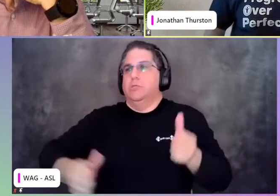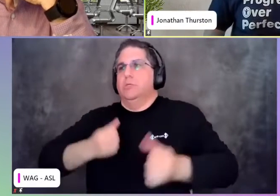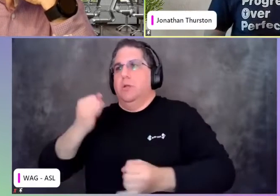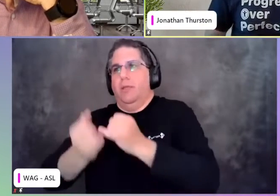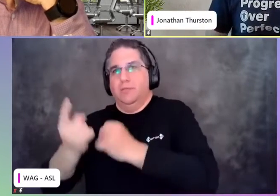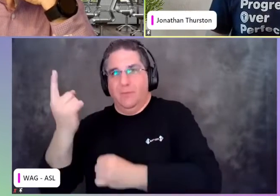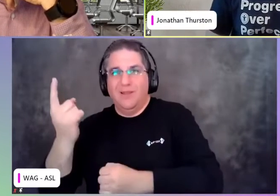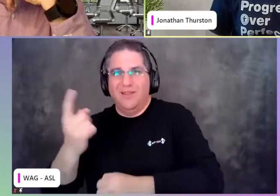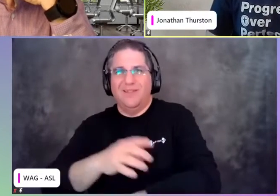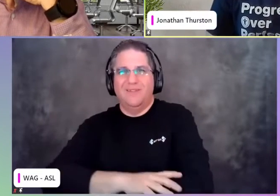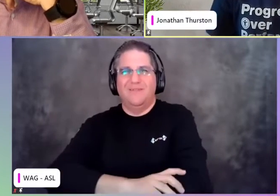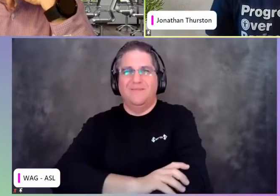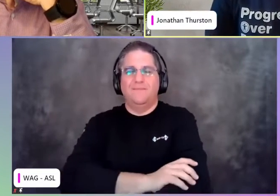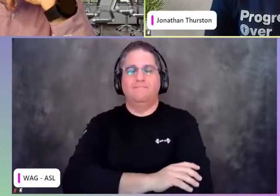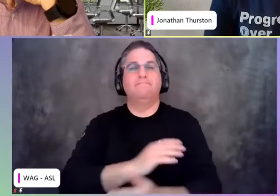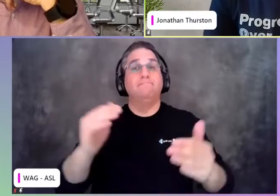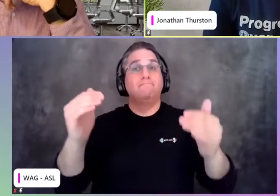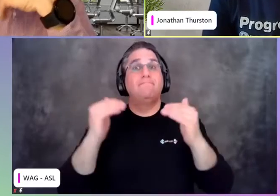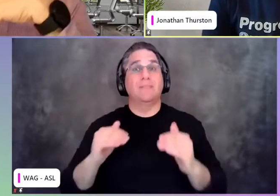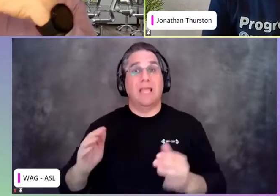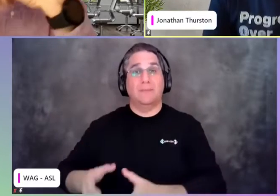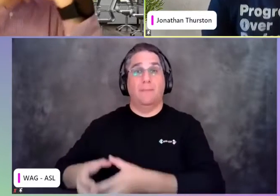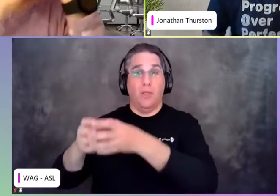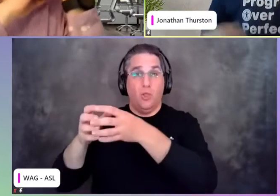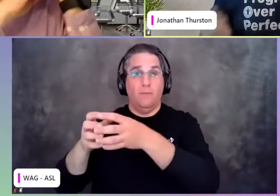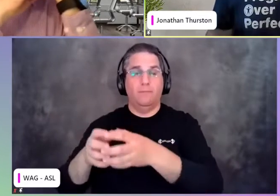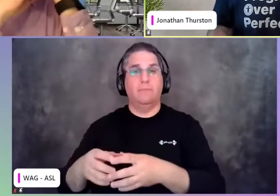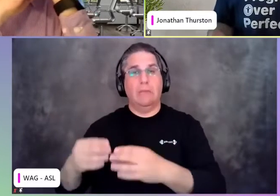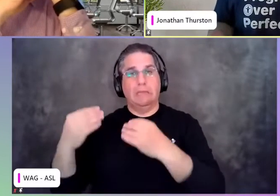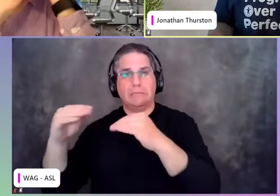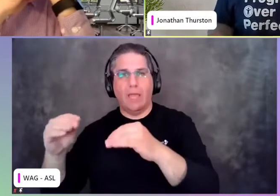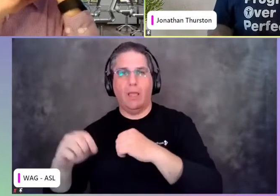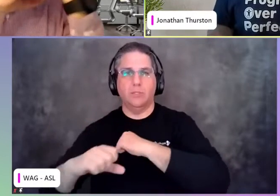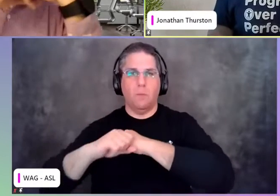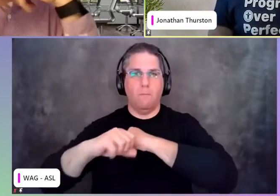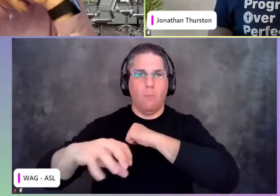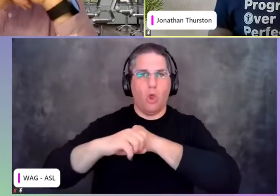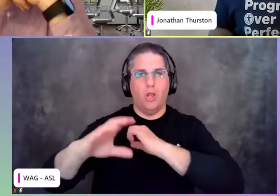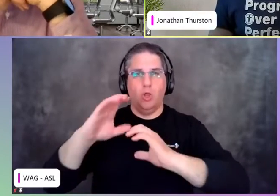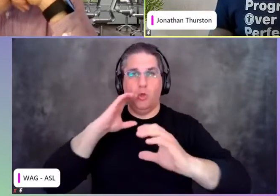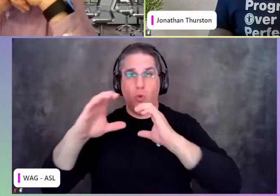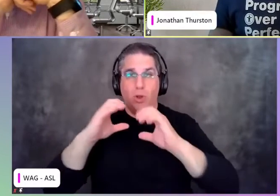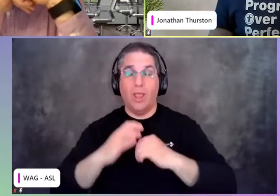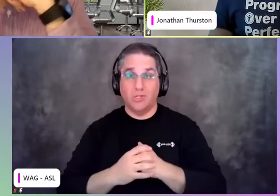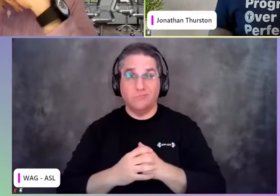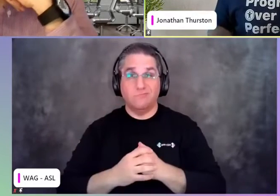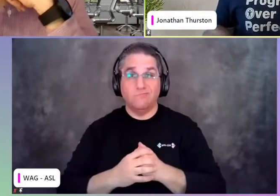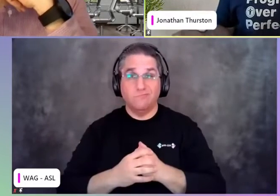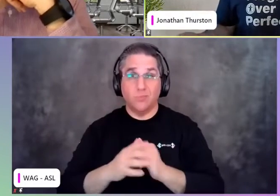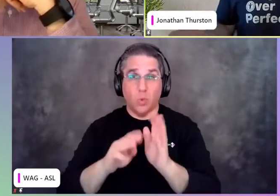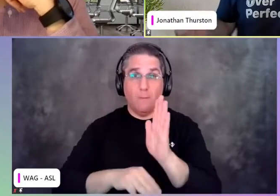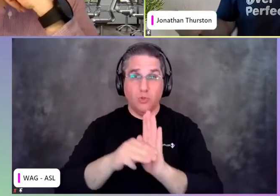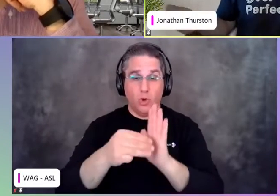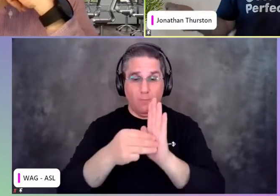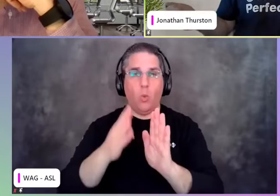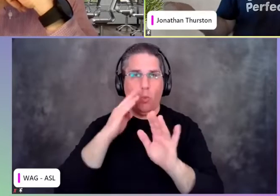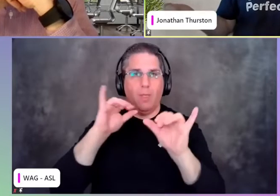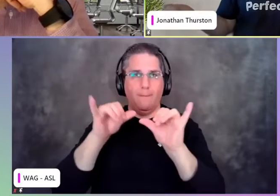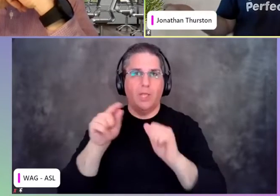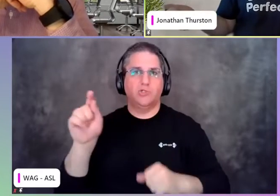don't have to worry about that stuff. Right? So this is an interesting way James. Sales, marketing, and